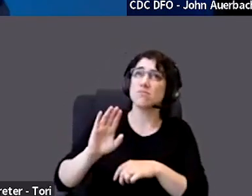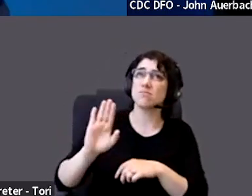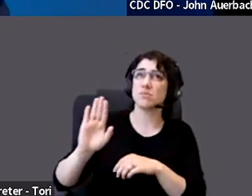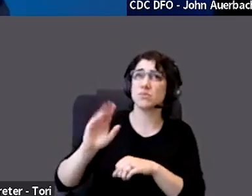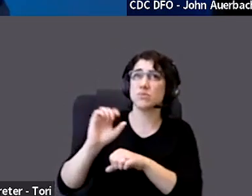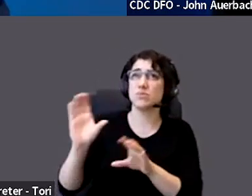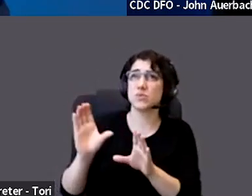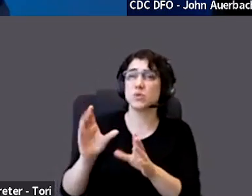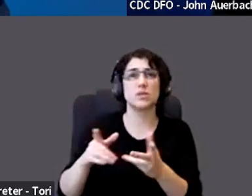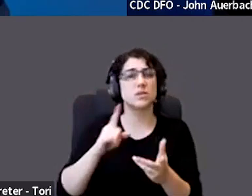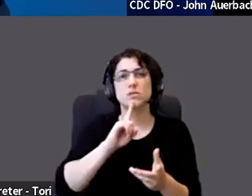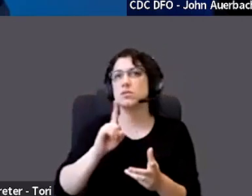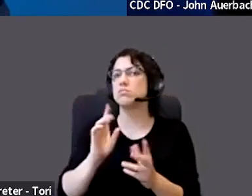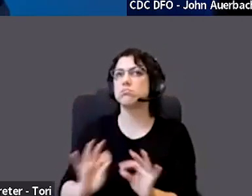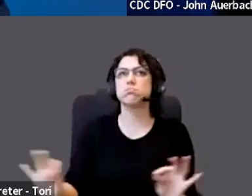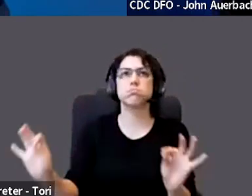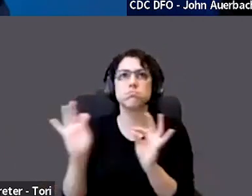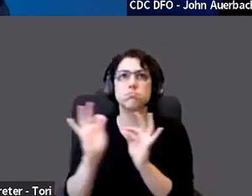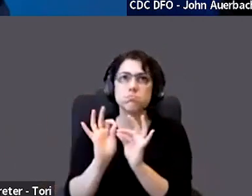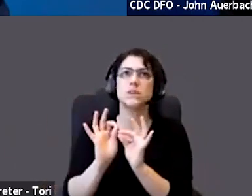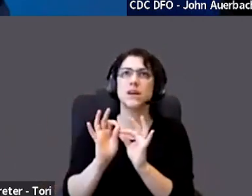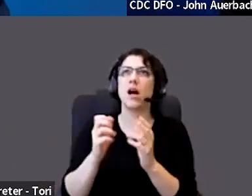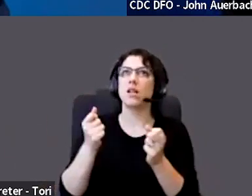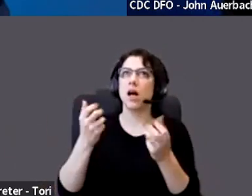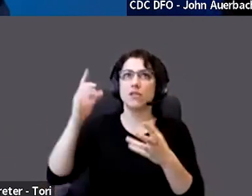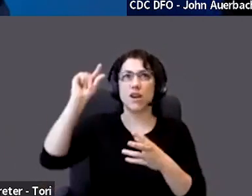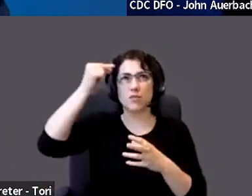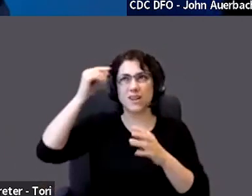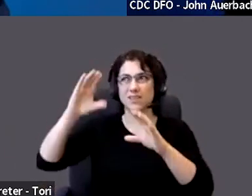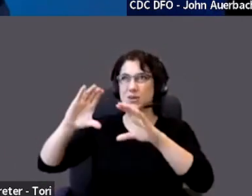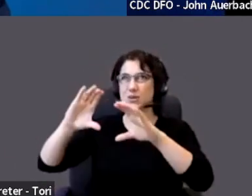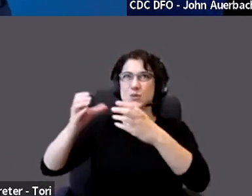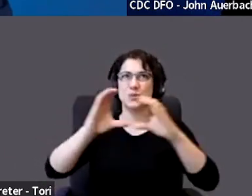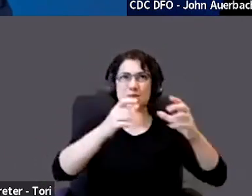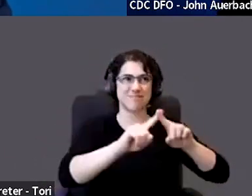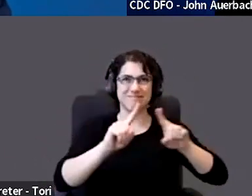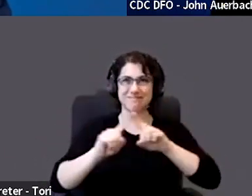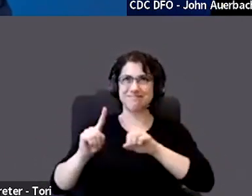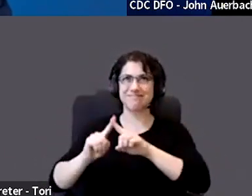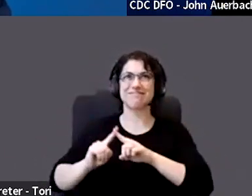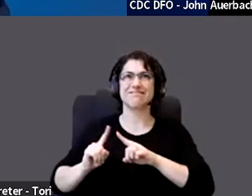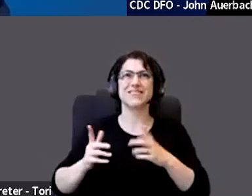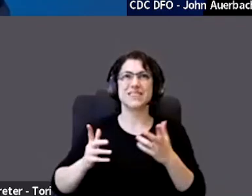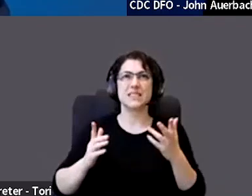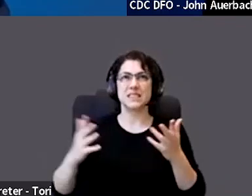and it's doing a lot of intergovernmental. And I think having someone who has that skill set and understands the difference